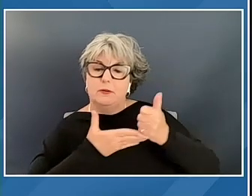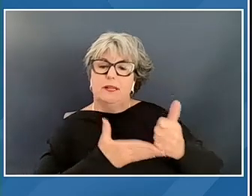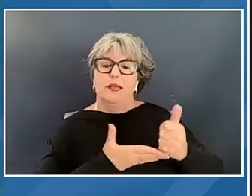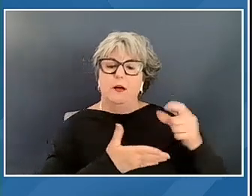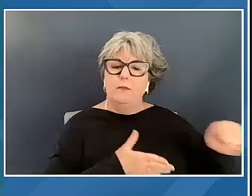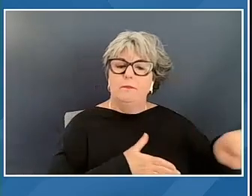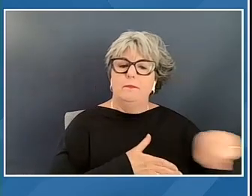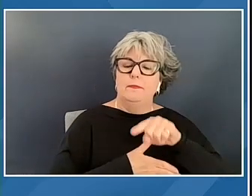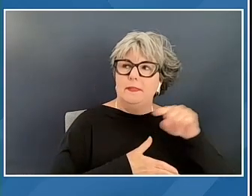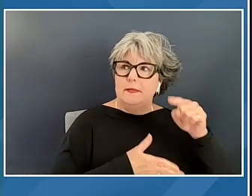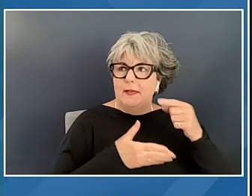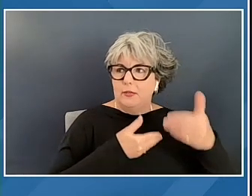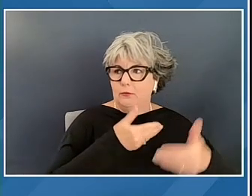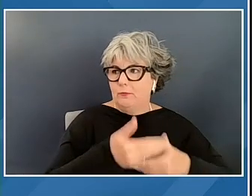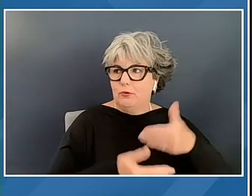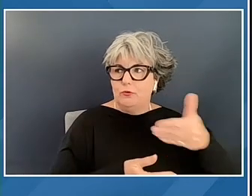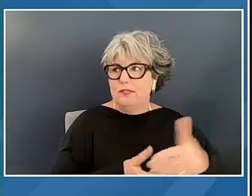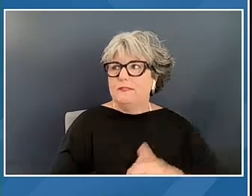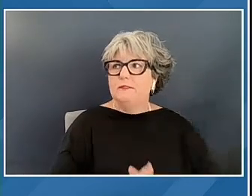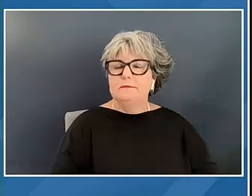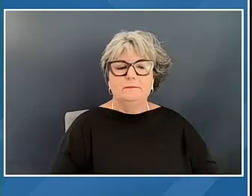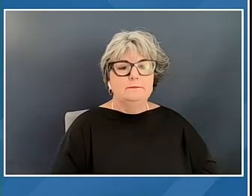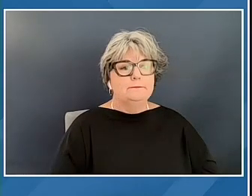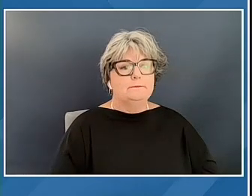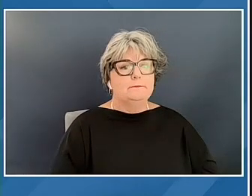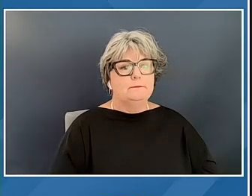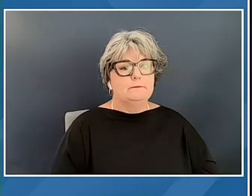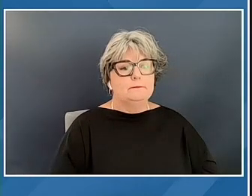we progress through this, okay? Scott?